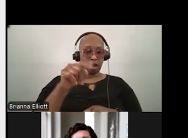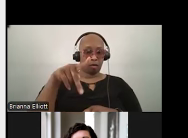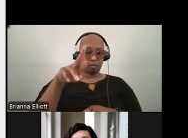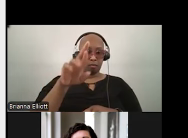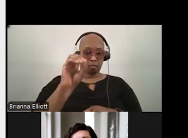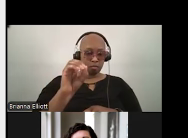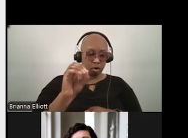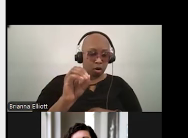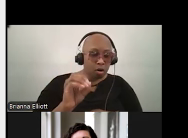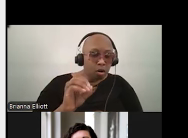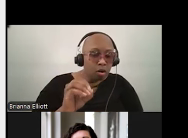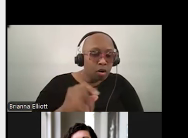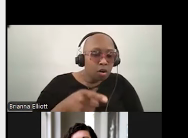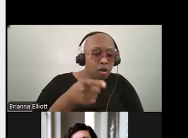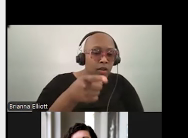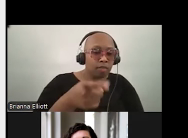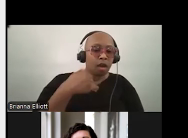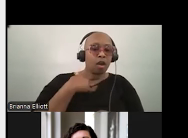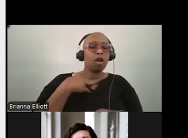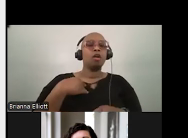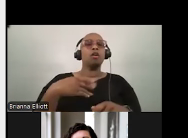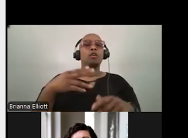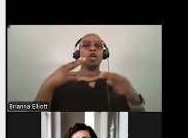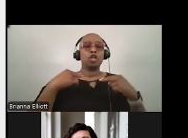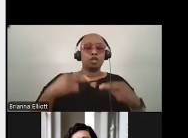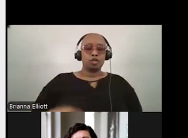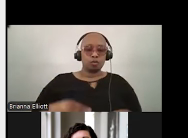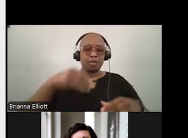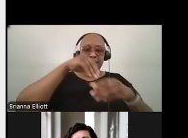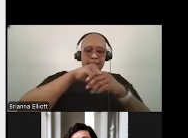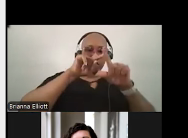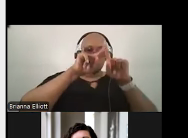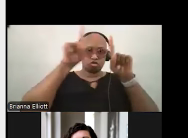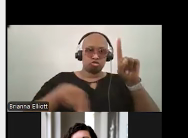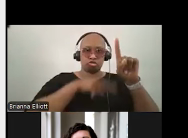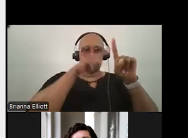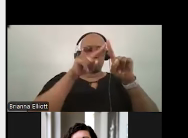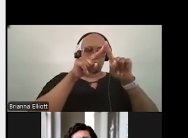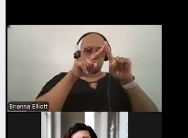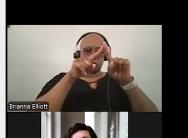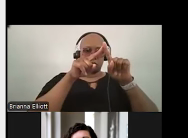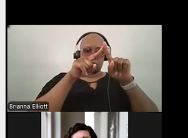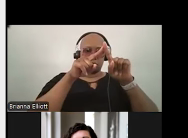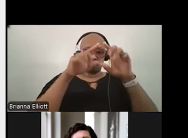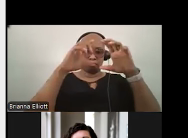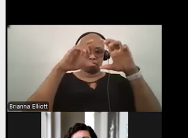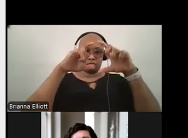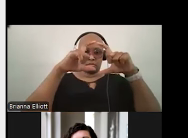which is a human in a circle. That's usually going to be our s uh symbol for accessibility checking.